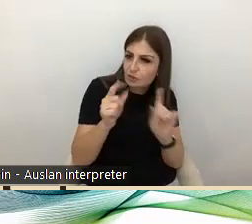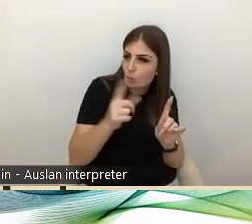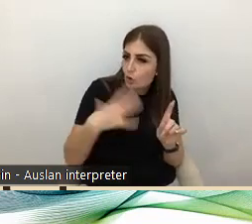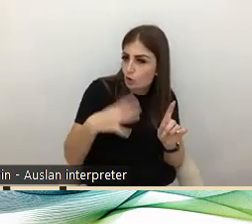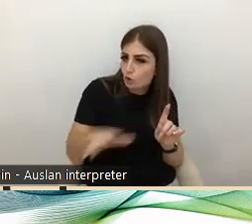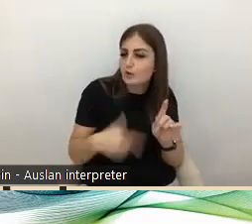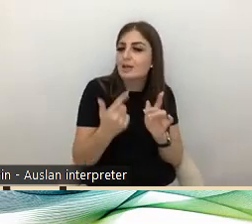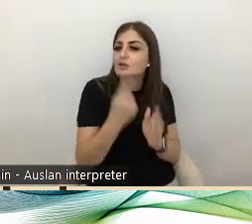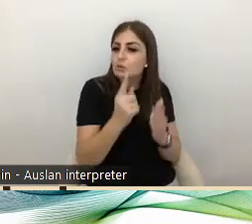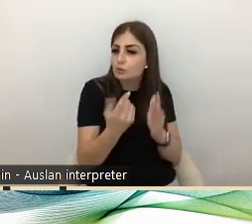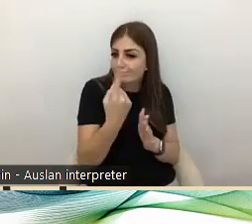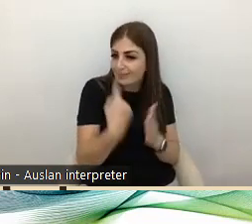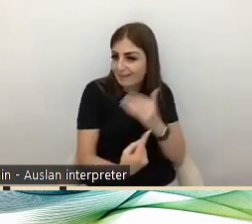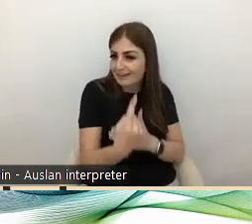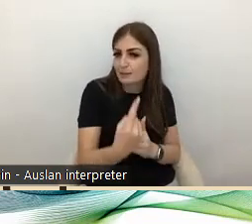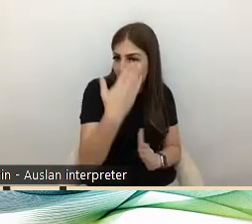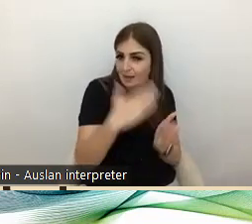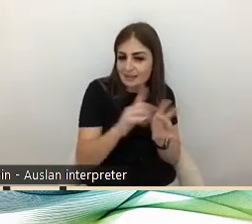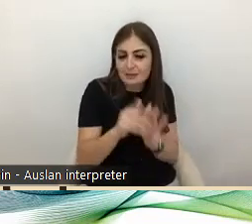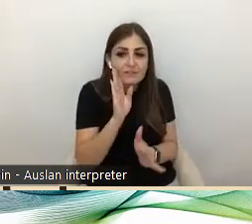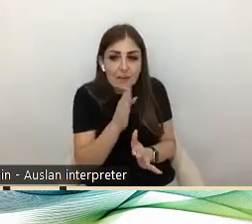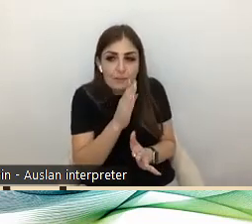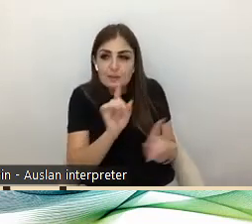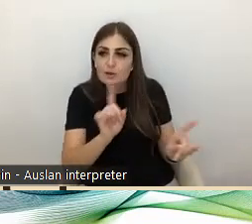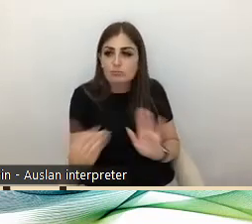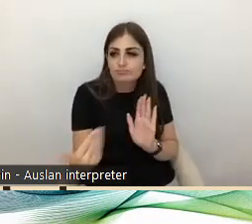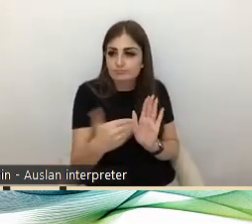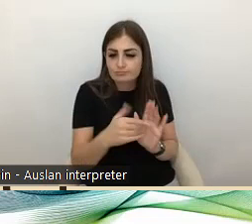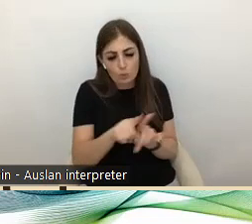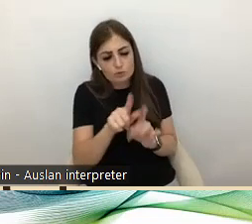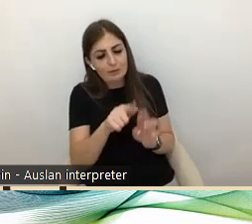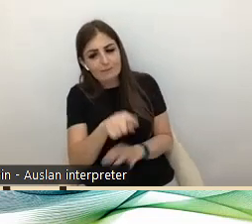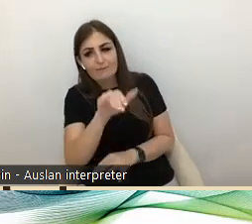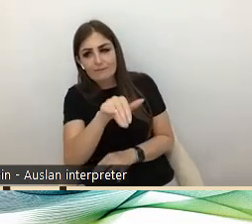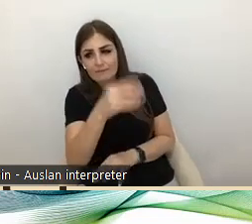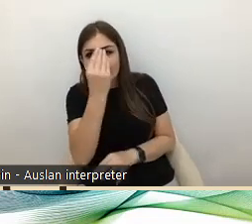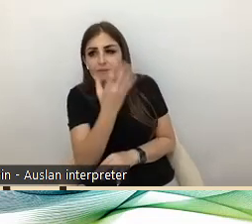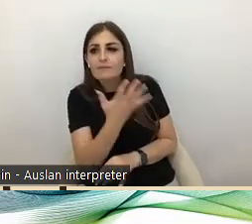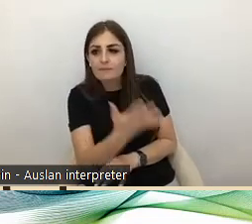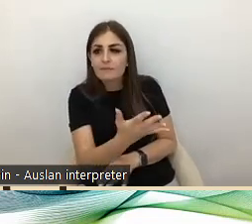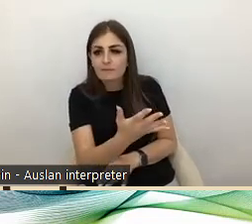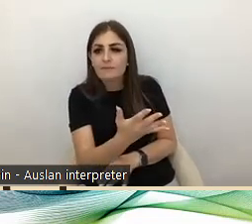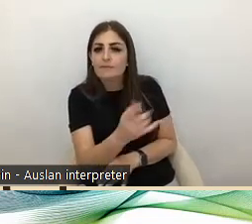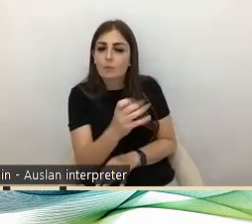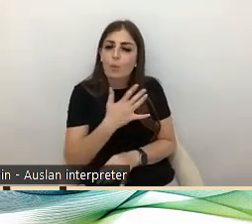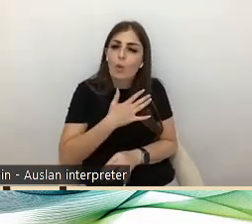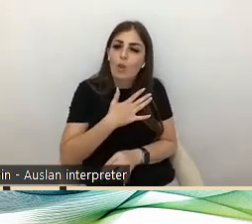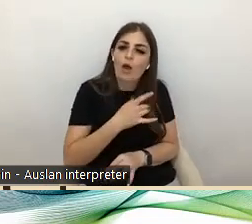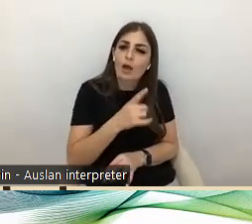Expert if something is missing, or you can flag if you would like to speak directly with